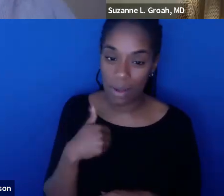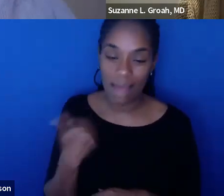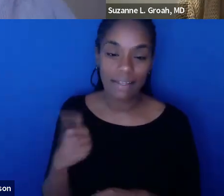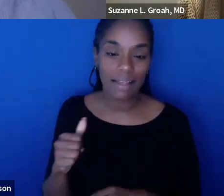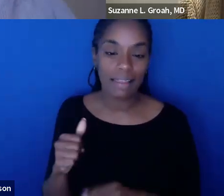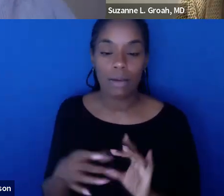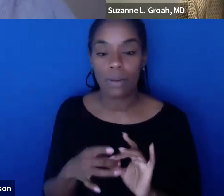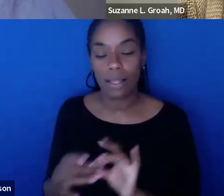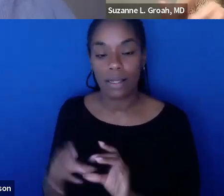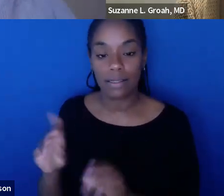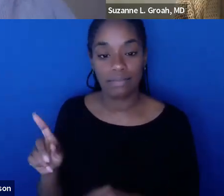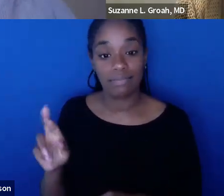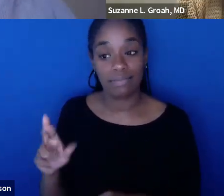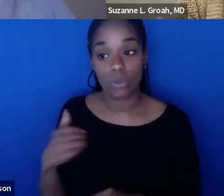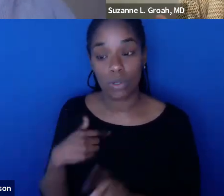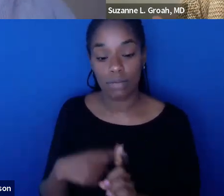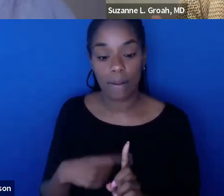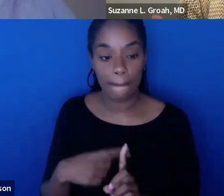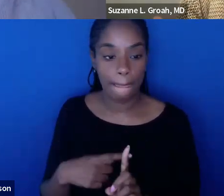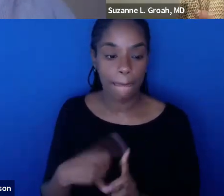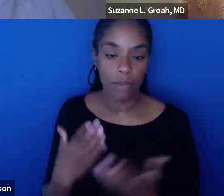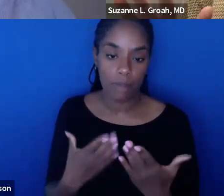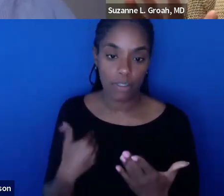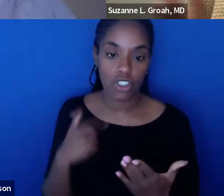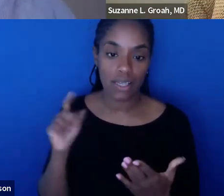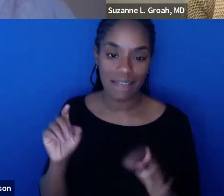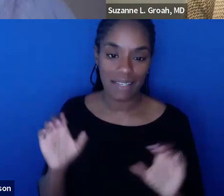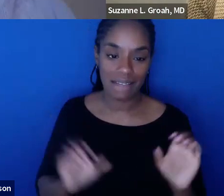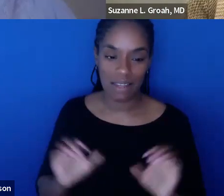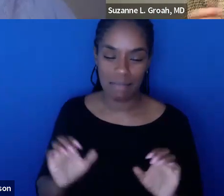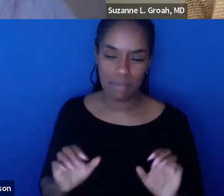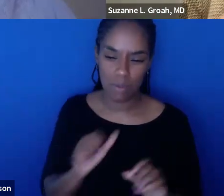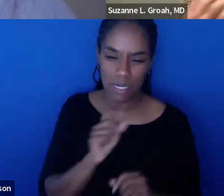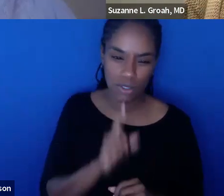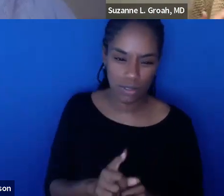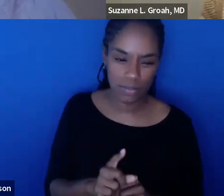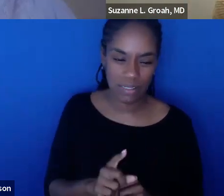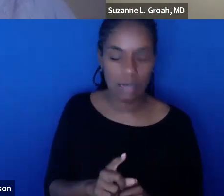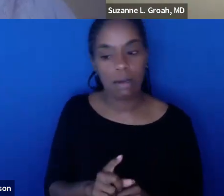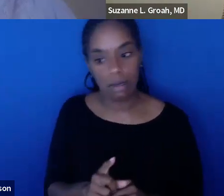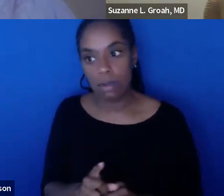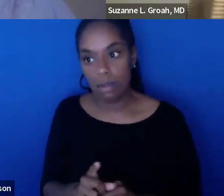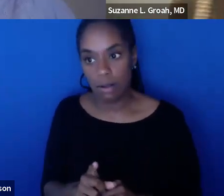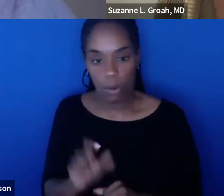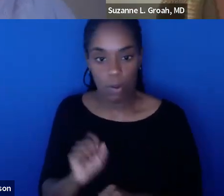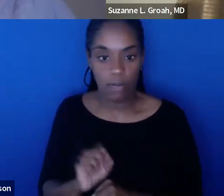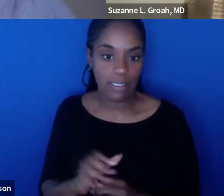You do have a fever, so you probably should have that evaluated, but we're not really sure what it is. So we've done a lot of work in those decision-making algorithms.